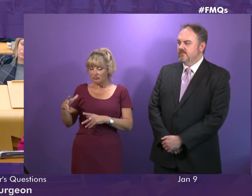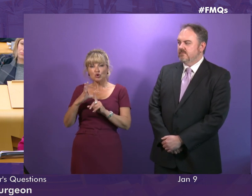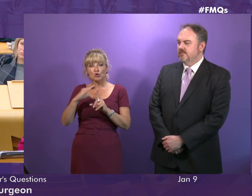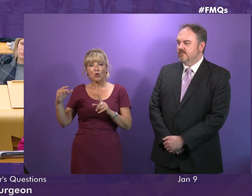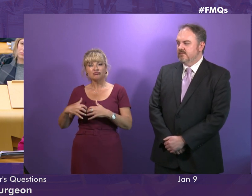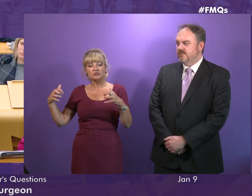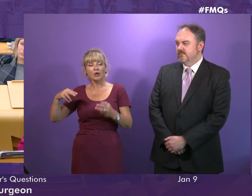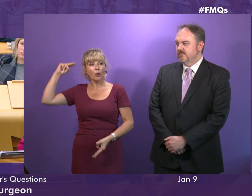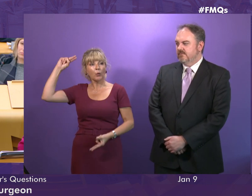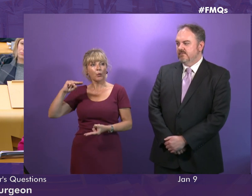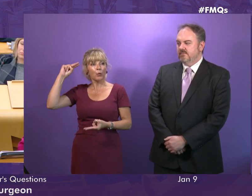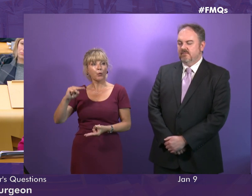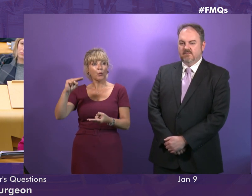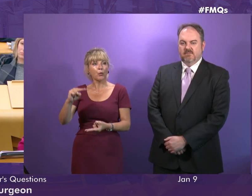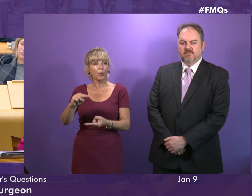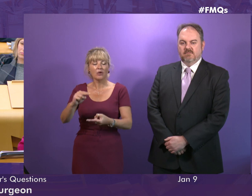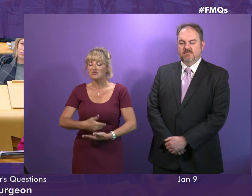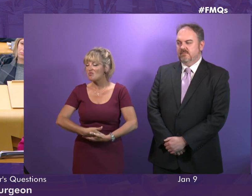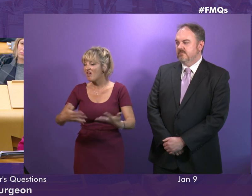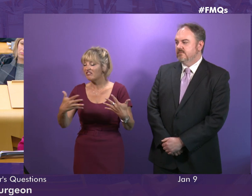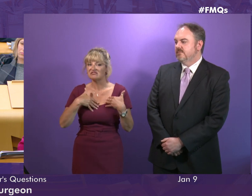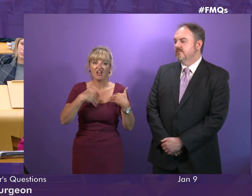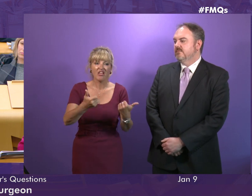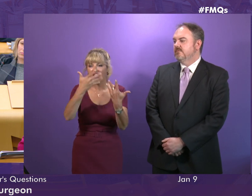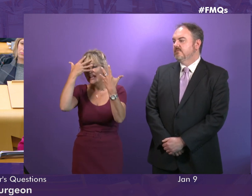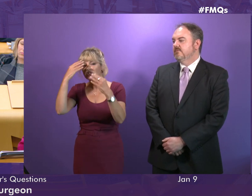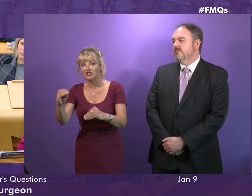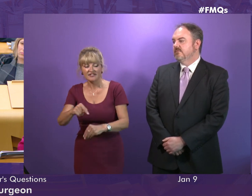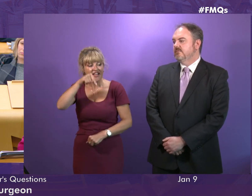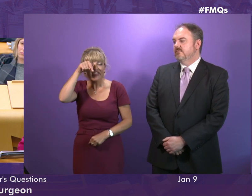Whether it is on health or education, within a constrained budget, this Government is doing